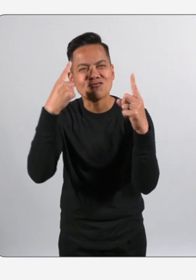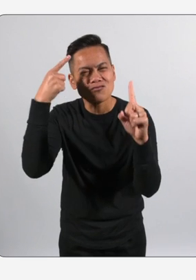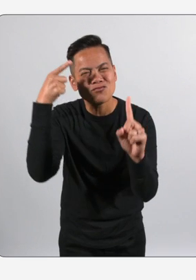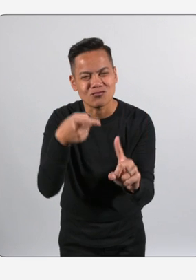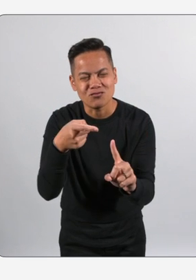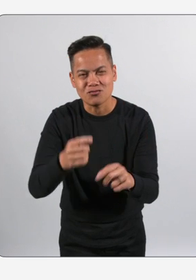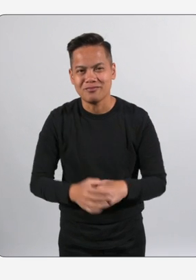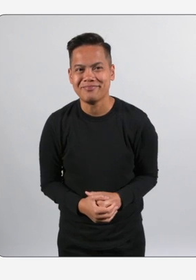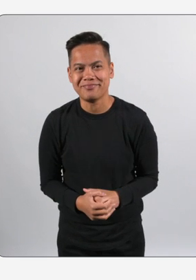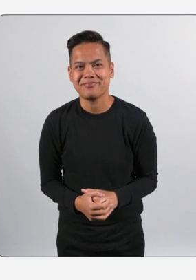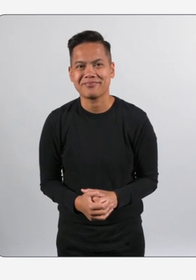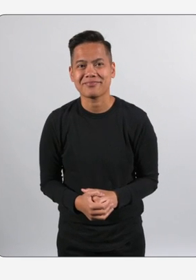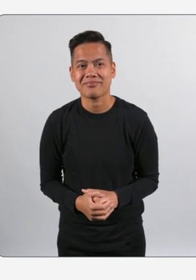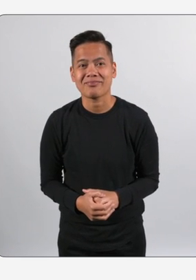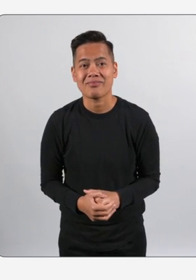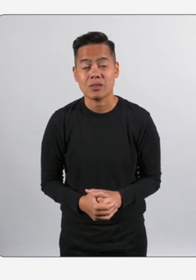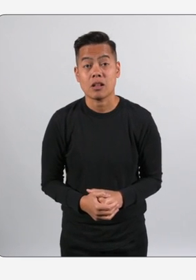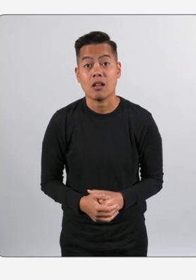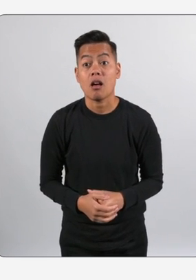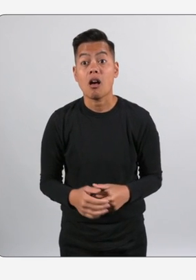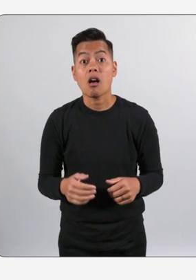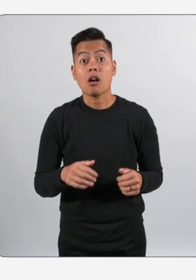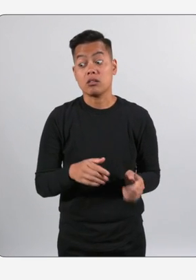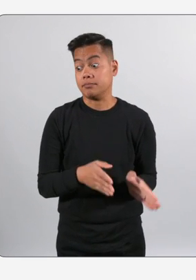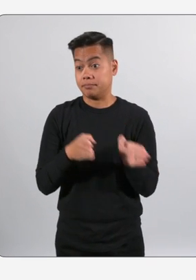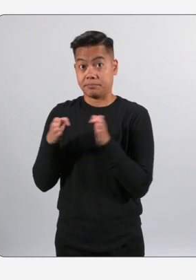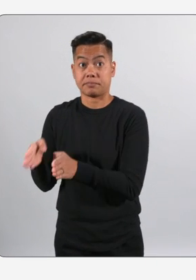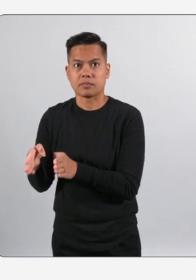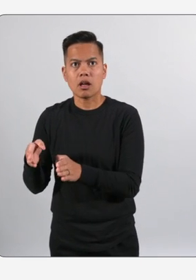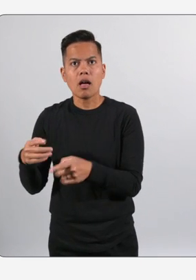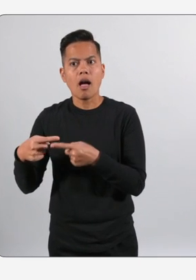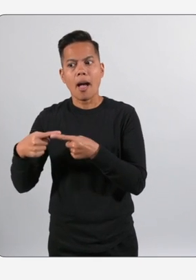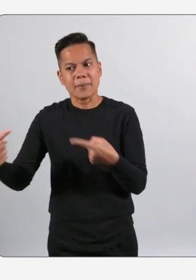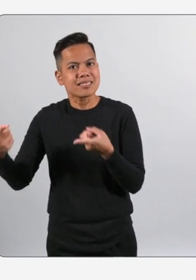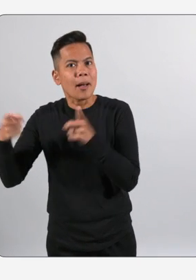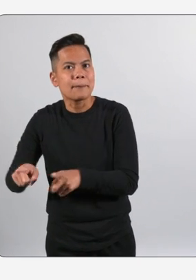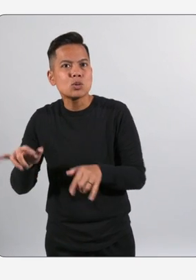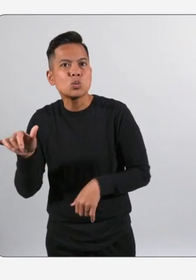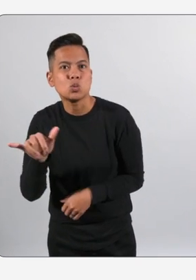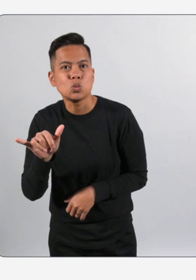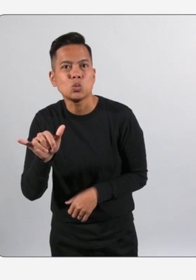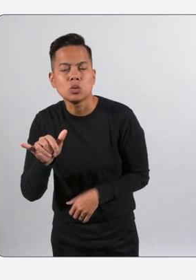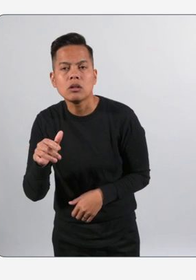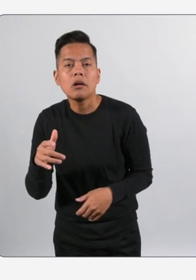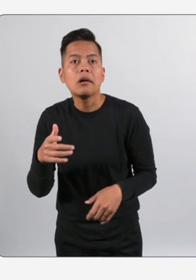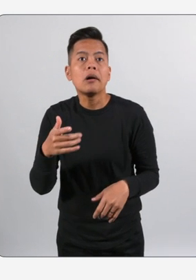On the other hand, the opposite is happening. Impulse shopping has also grown significantly year over year